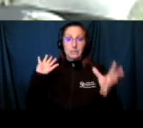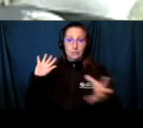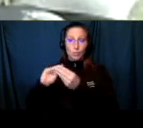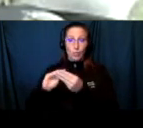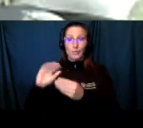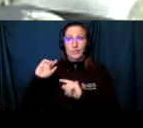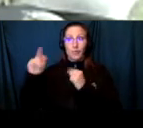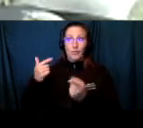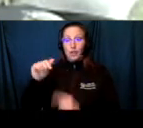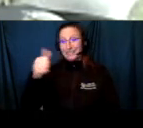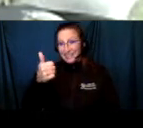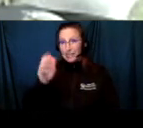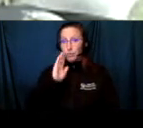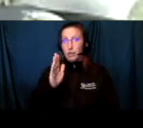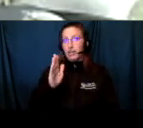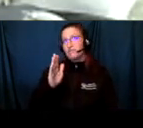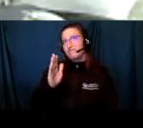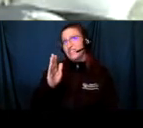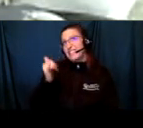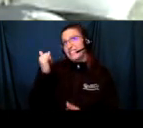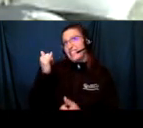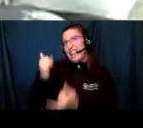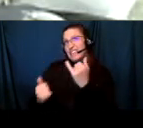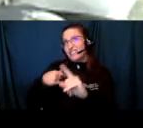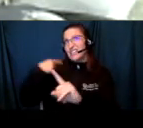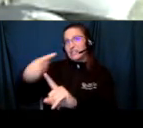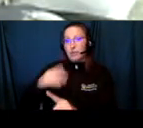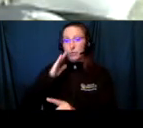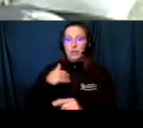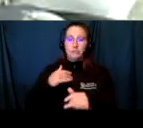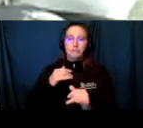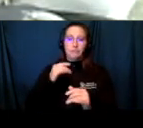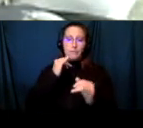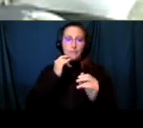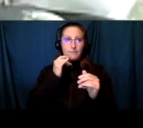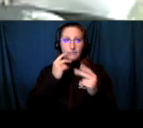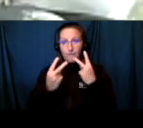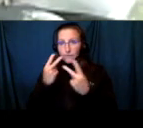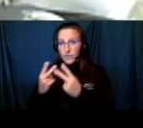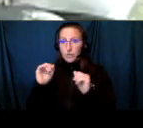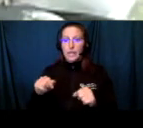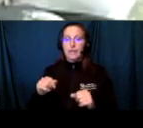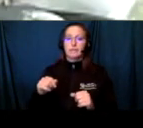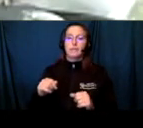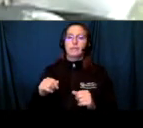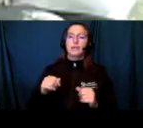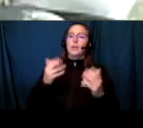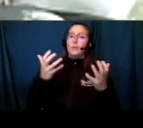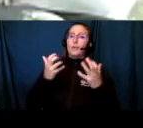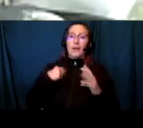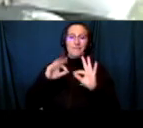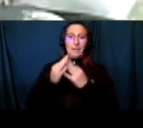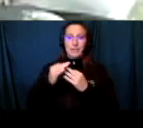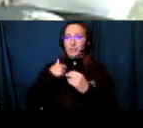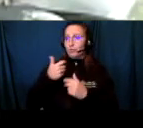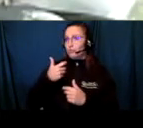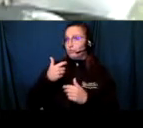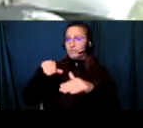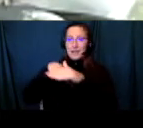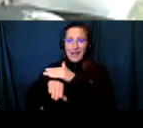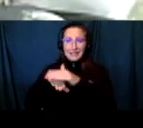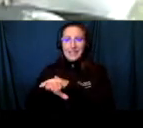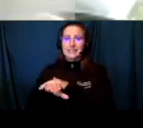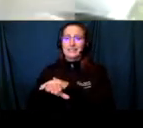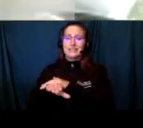next month that will be ready for viewing. So we really want families to just have access to kids